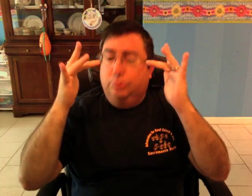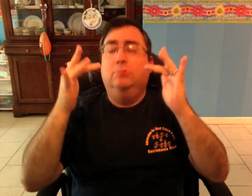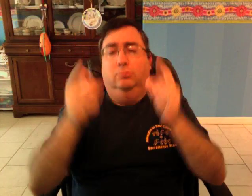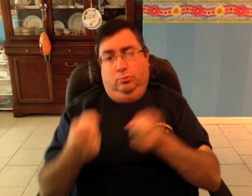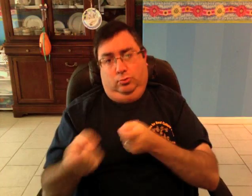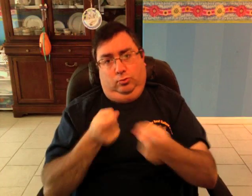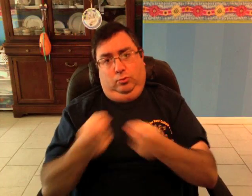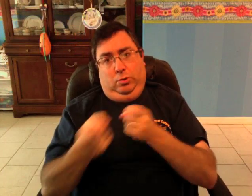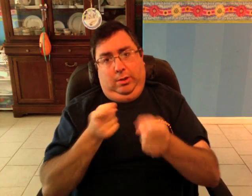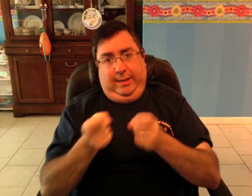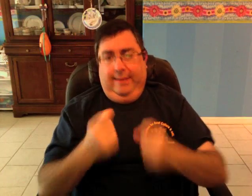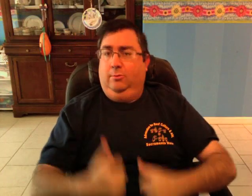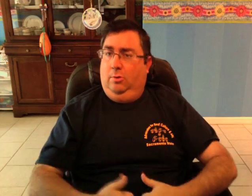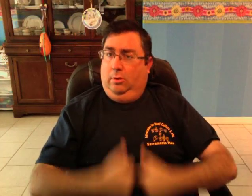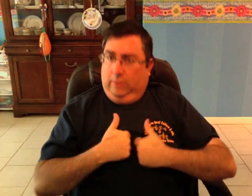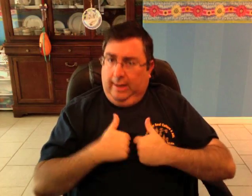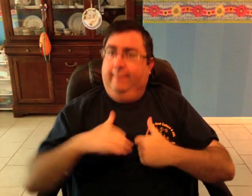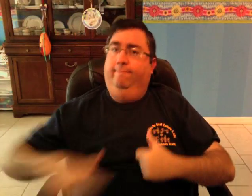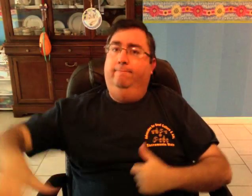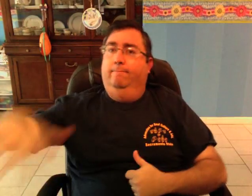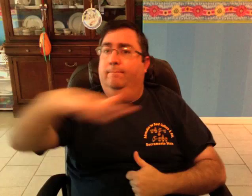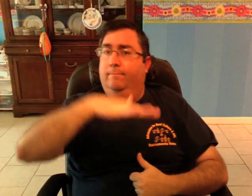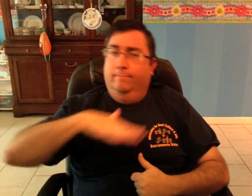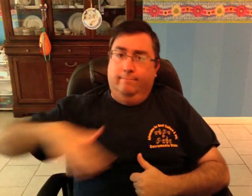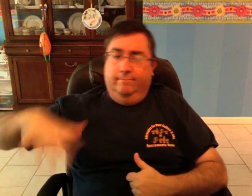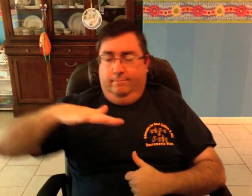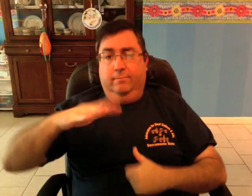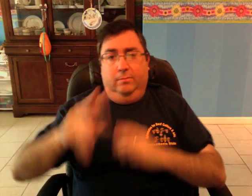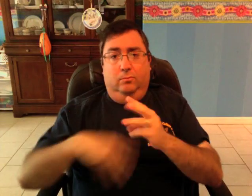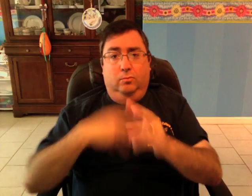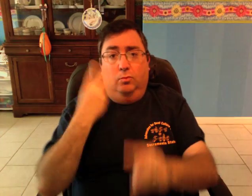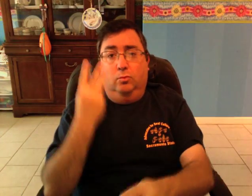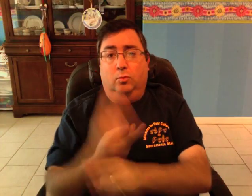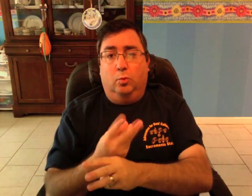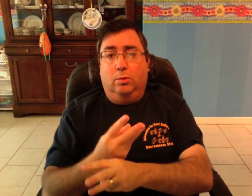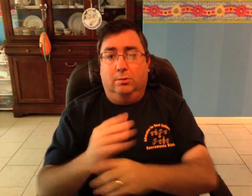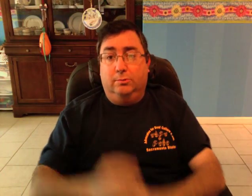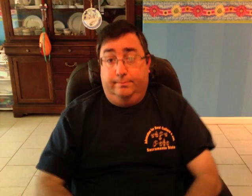to handle life and living in the world.